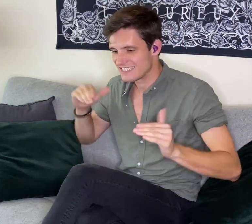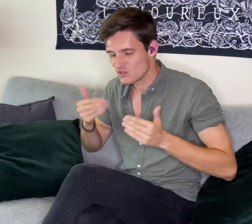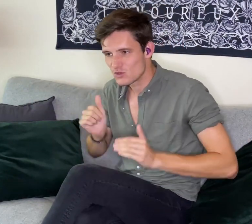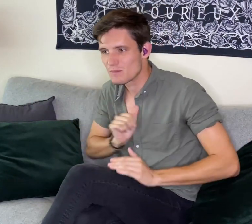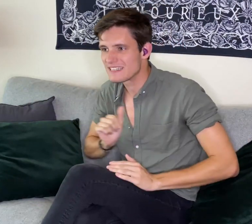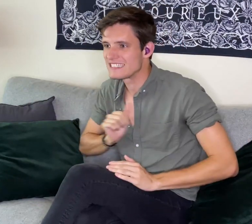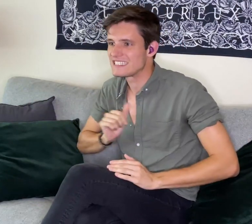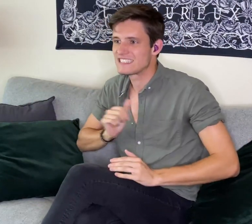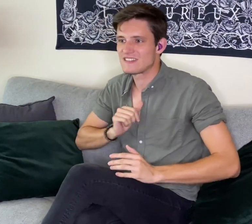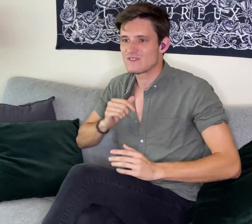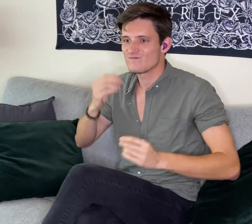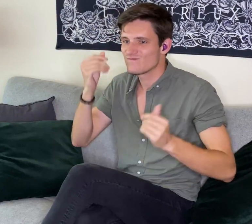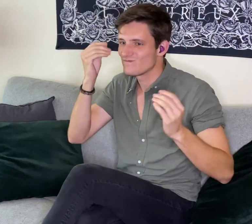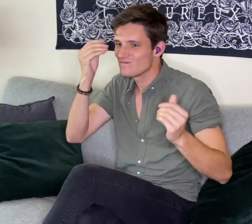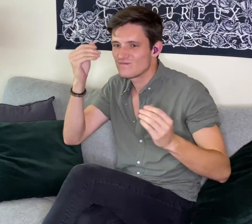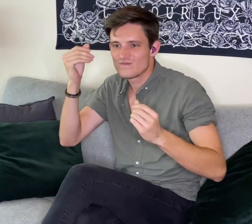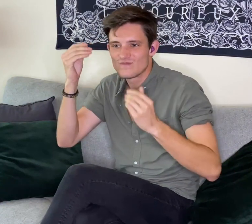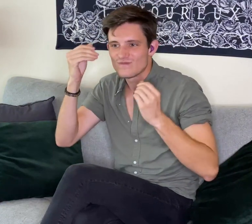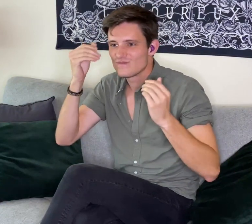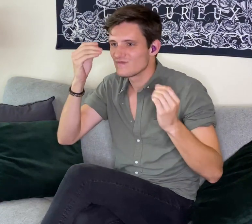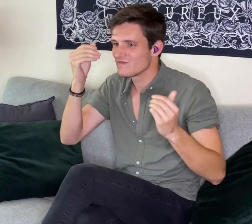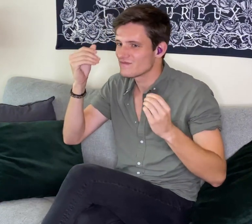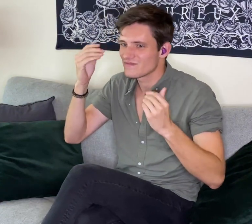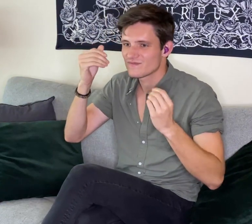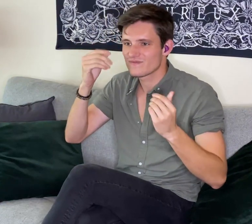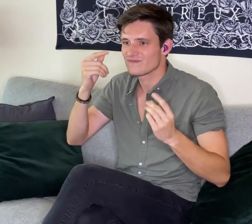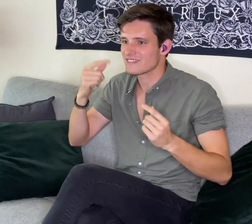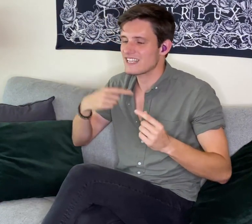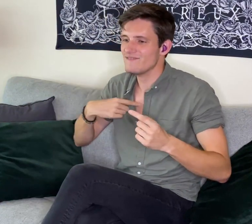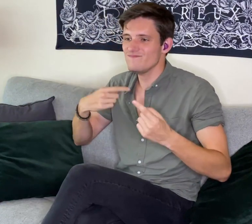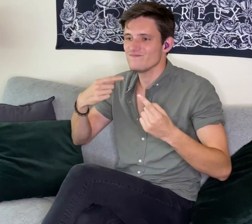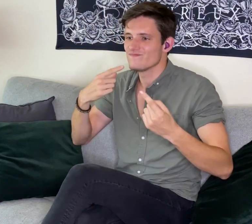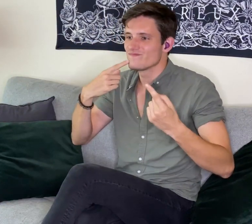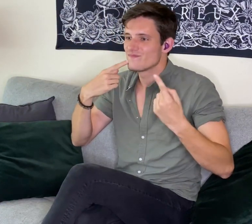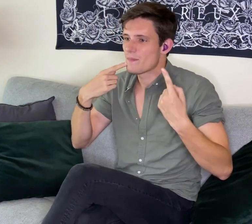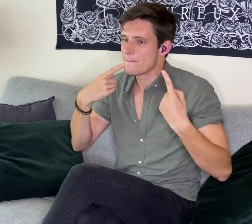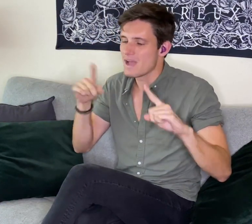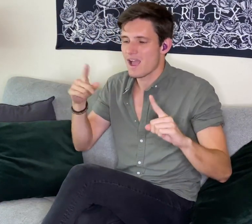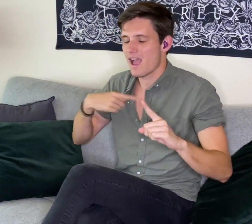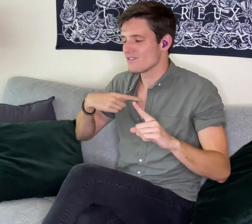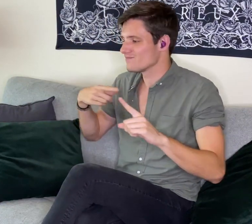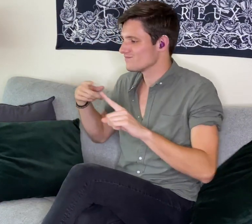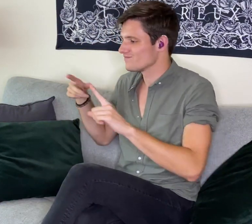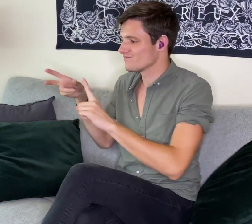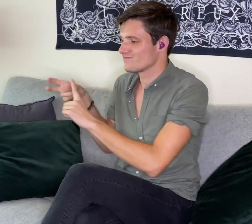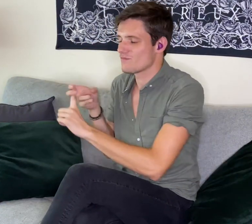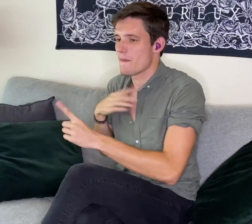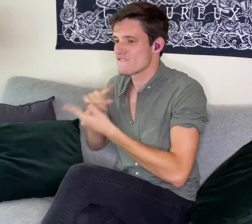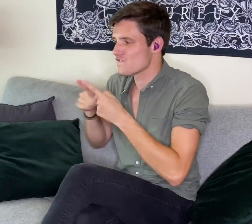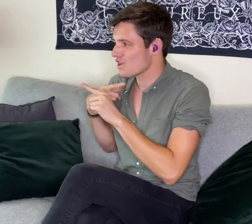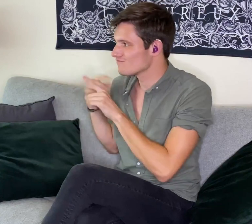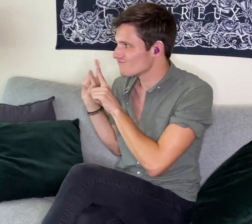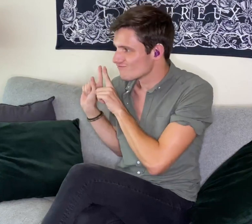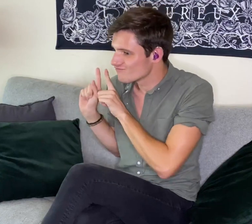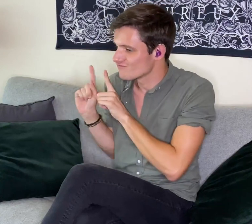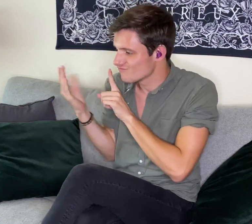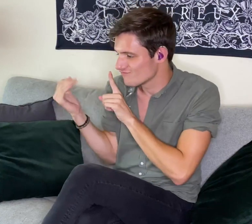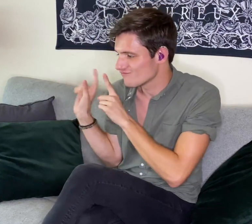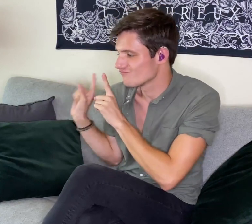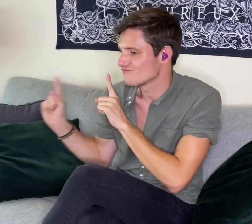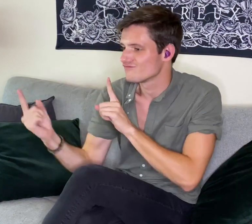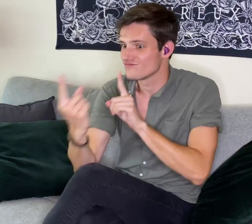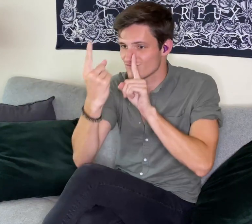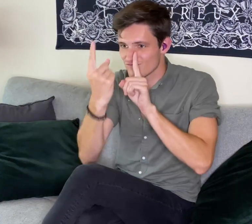should introduce myself. My friend walked with me to the bar